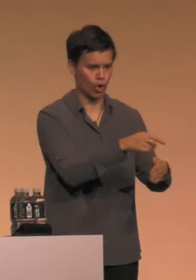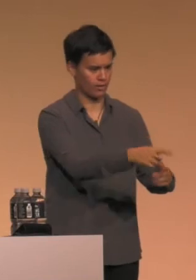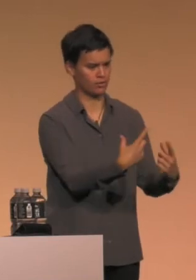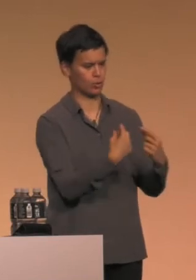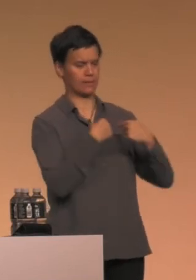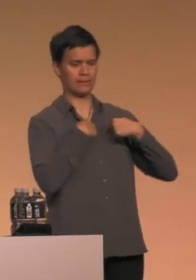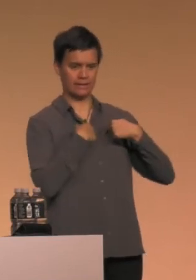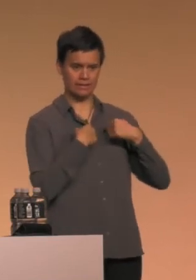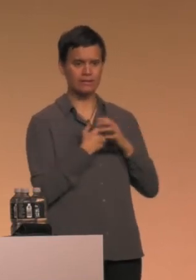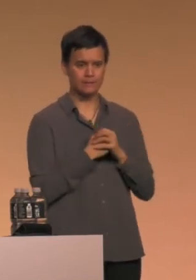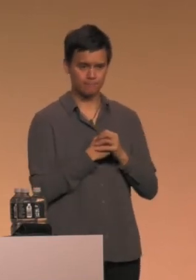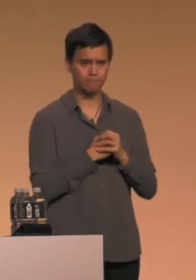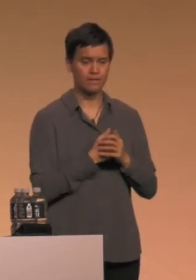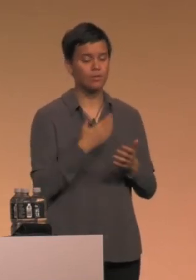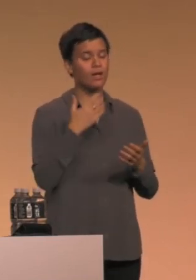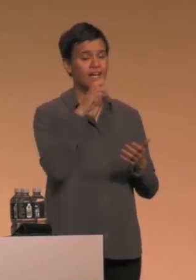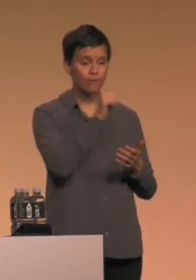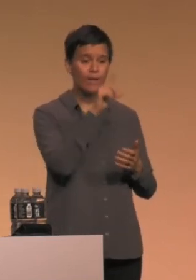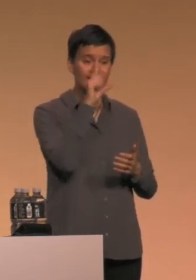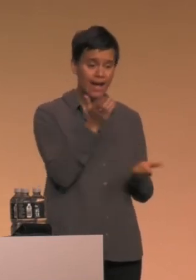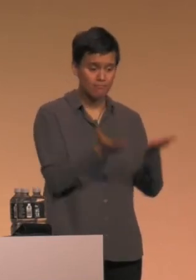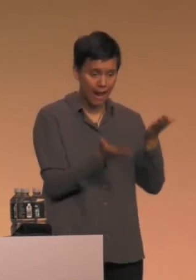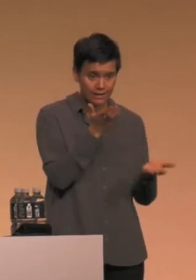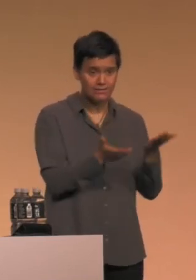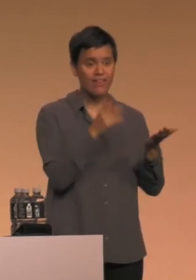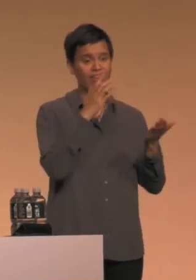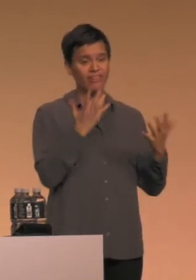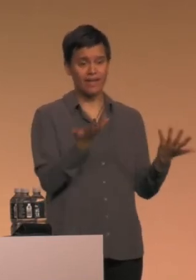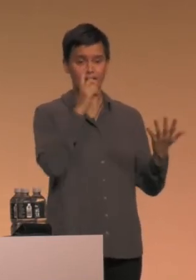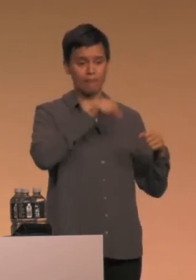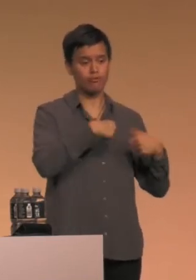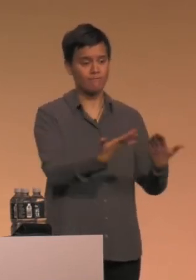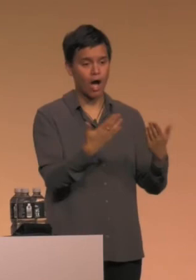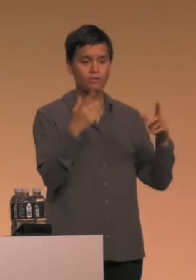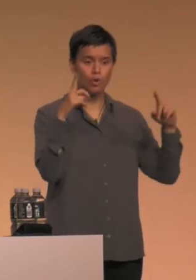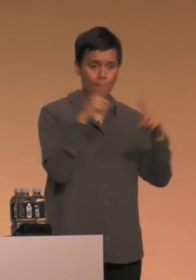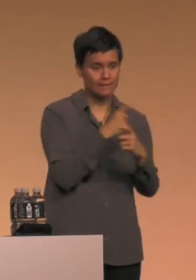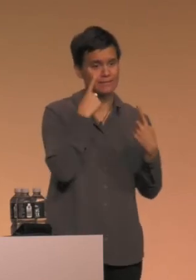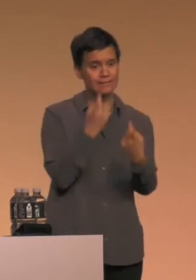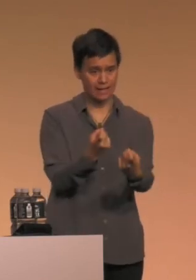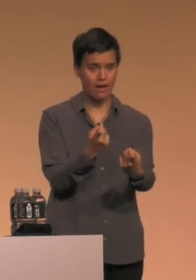able to deliver the nature of care that's required, which is complex, that takes time to achieve,